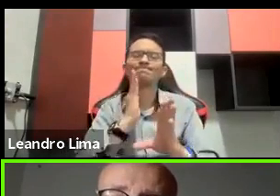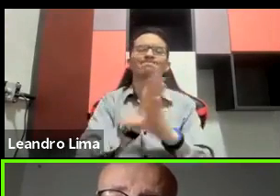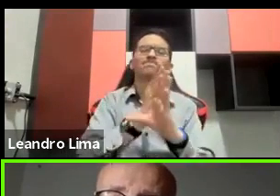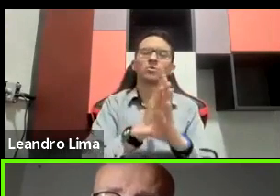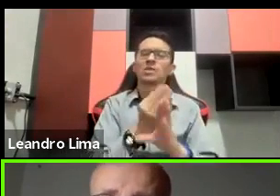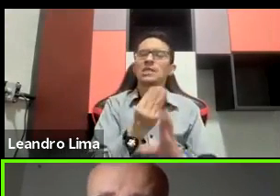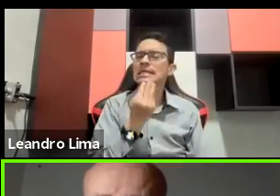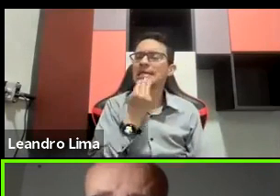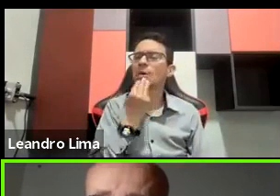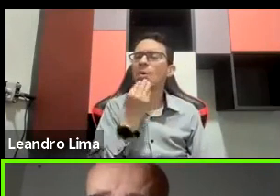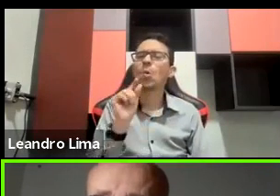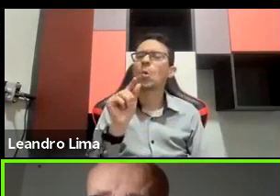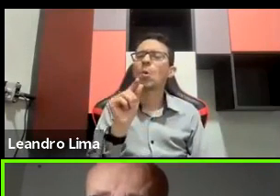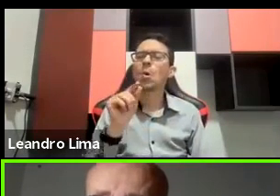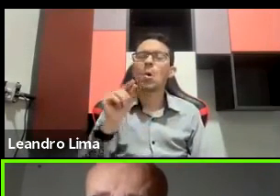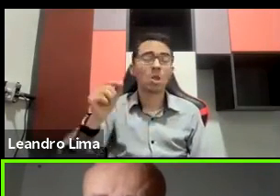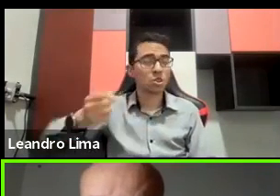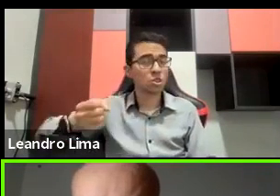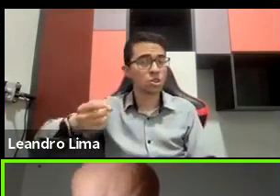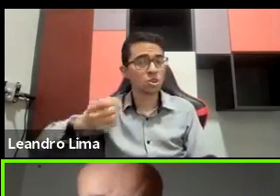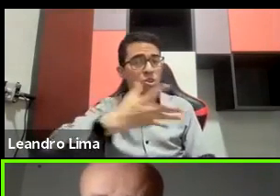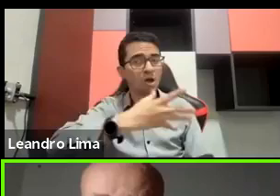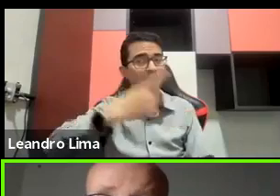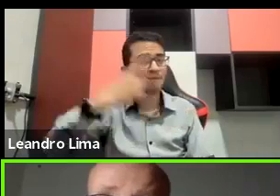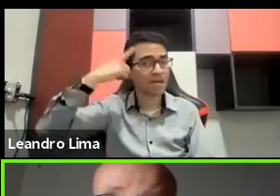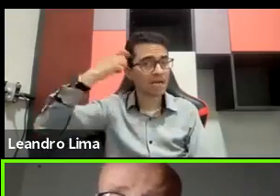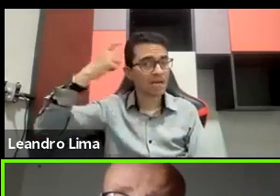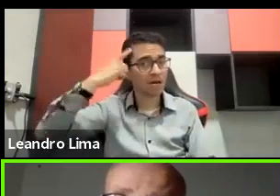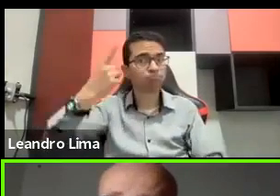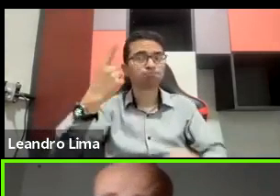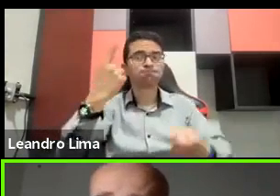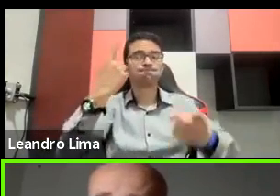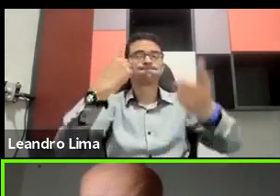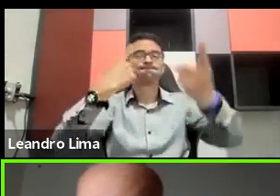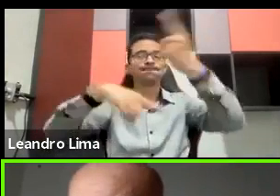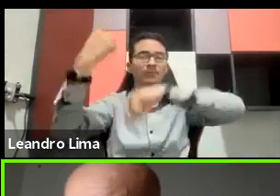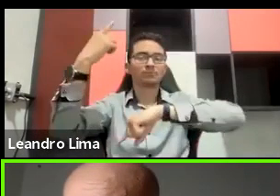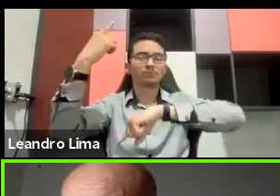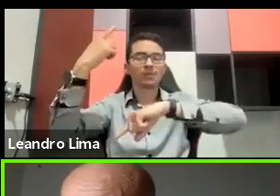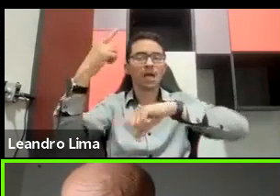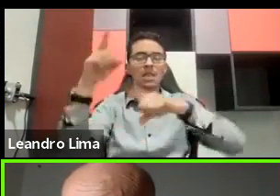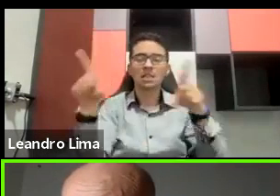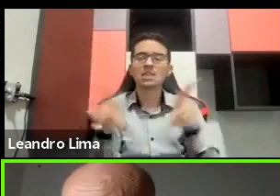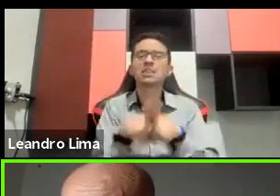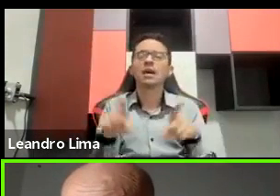uncover, have a new idea emerged and later on, we're emerged and later on, we're emerged and later on, we're turned into a product in the turned into a product in the turned into a product in the market. That's the definition market. That's the definition